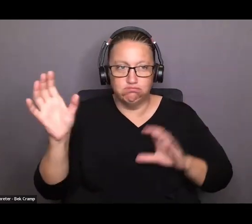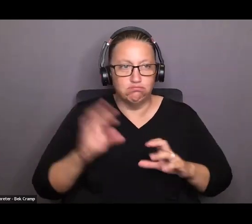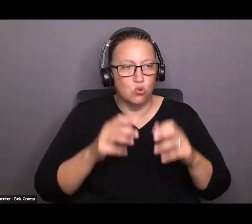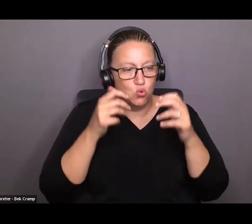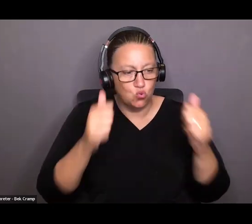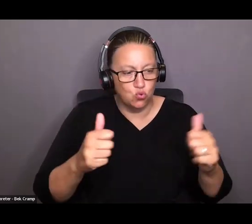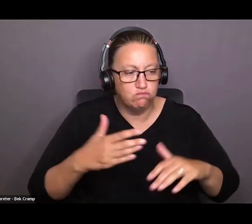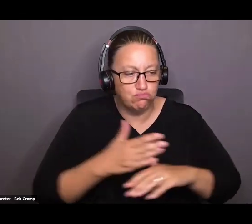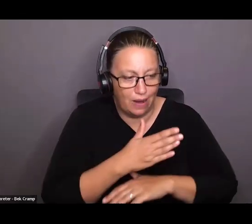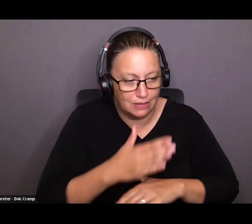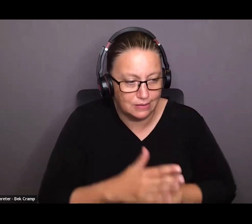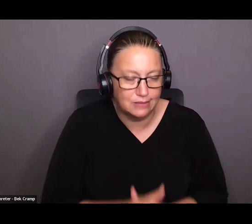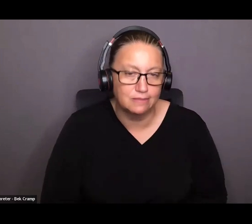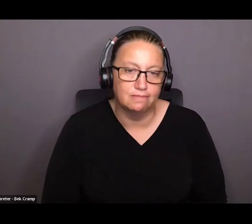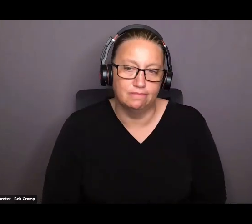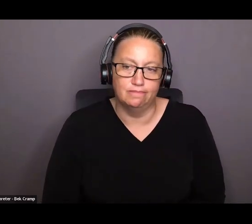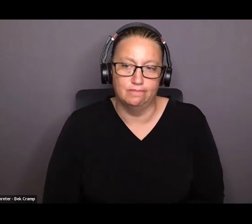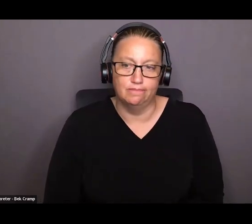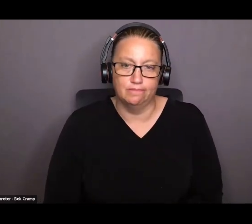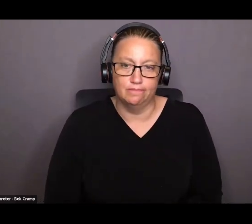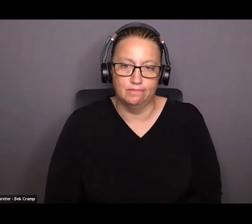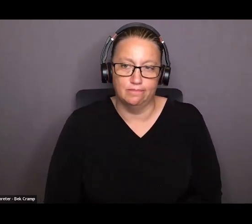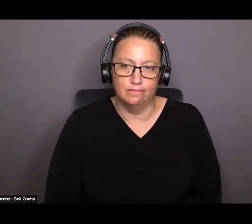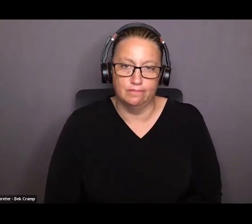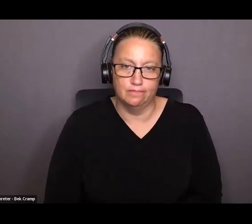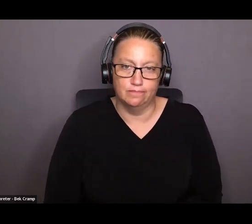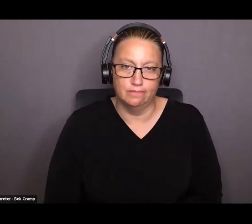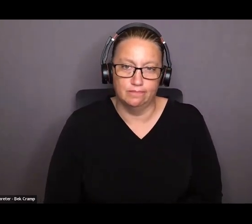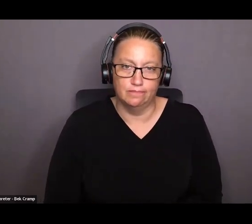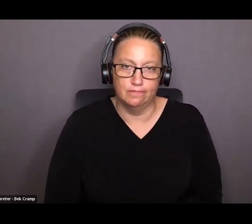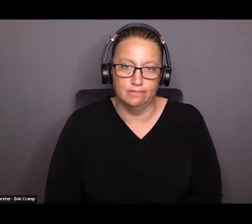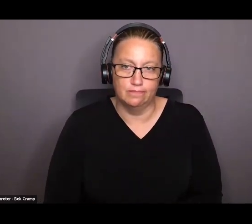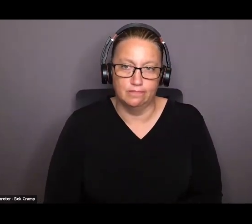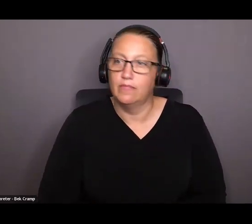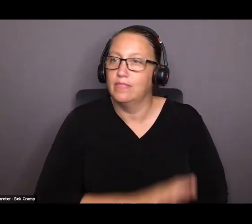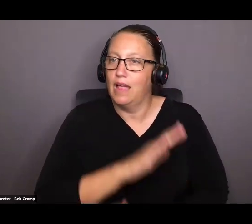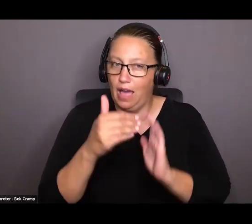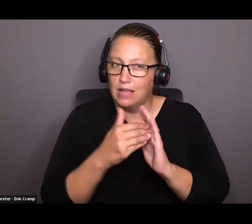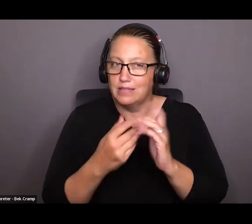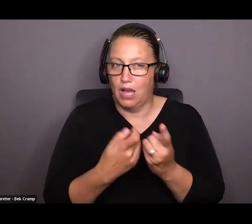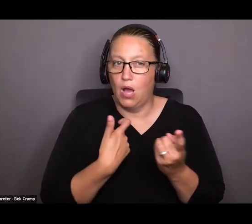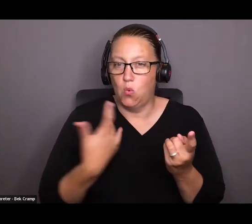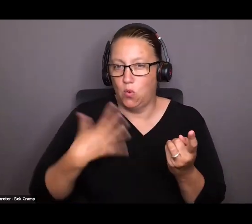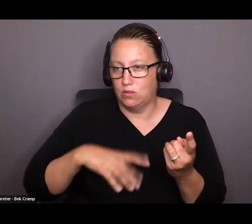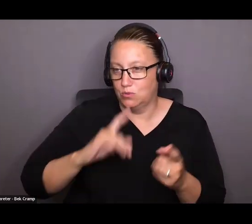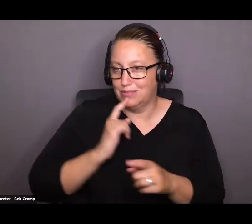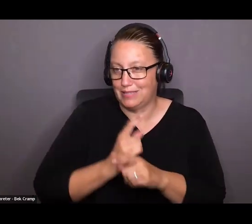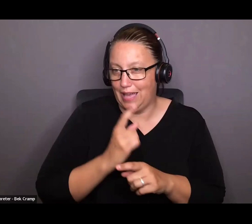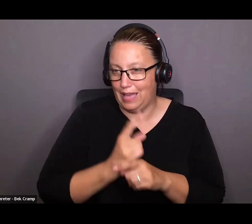And the last thing I would say is, learning from what we're doing in the National Disability Data